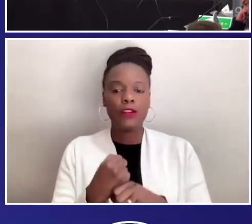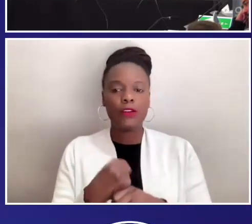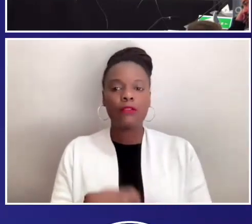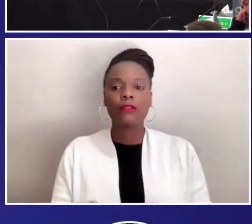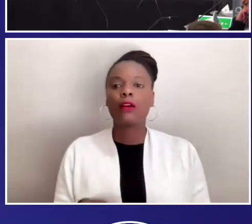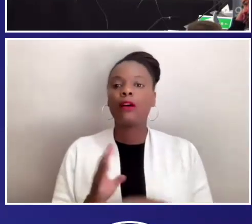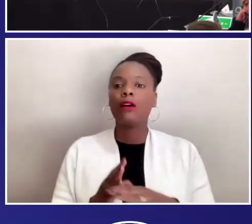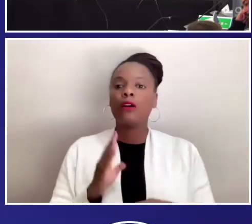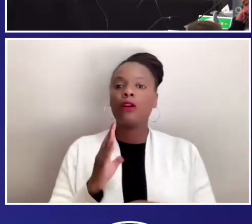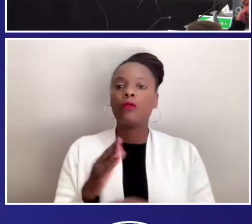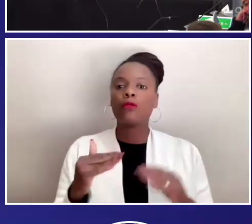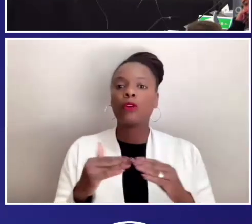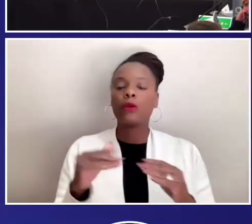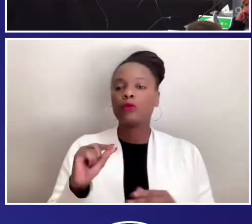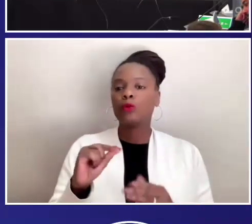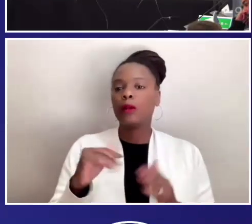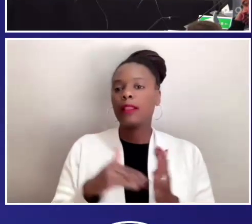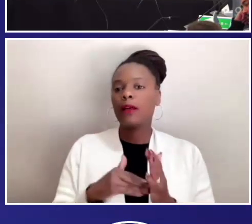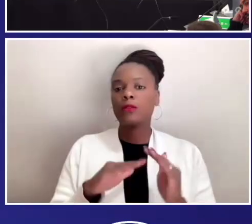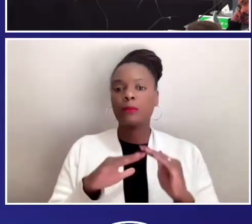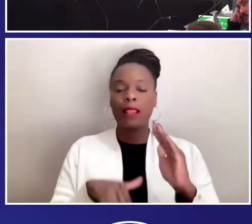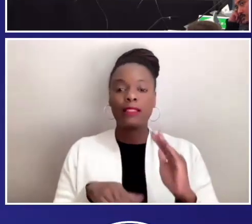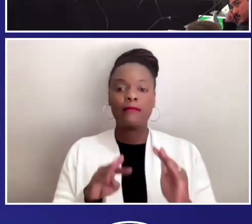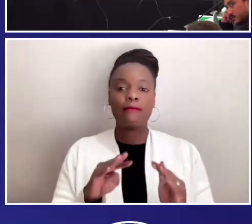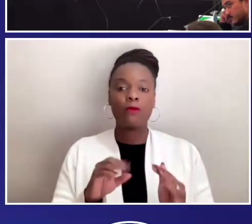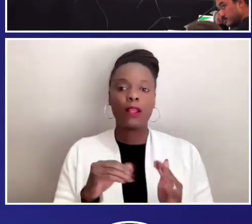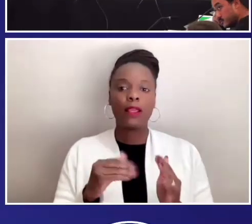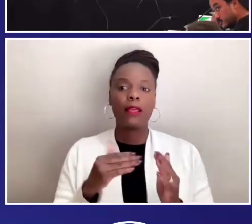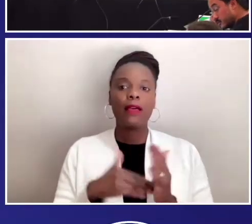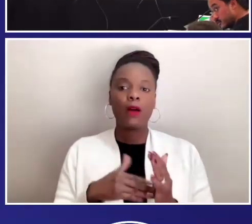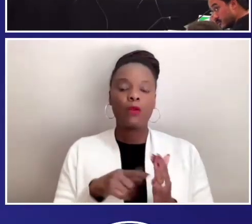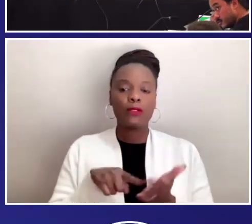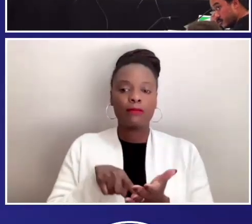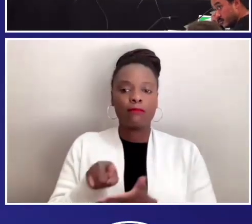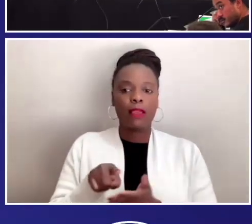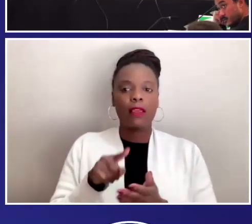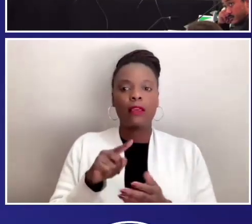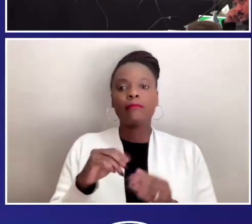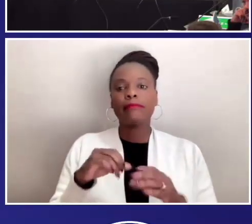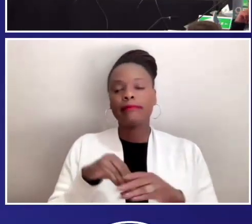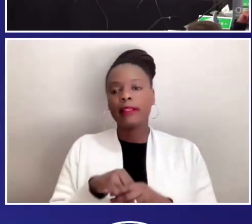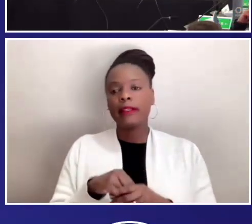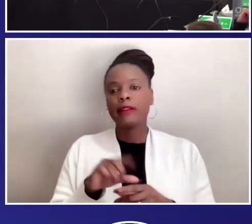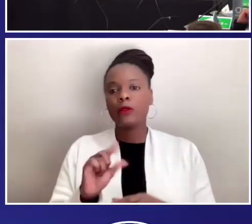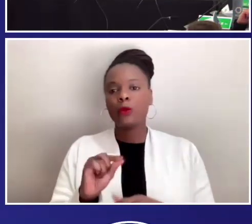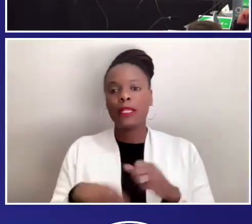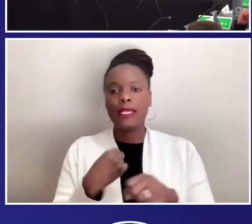years. (d), greater than or equal to 40, but less than 60, the borrower must repay